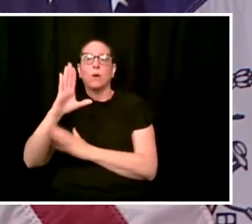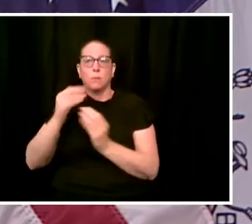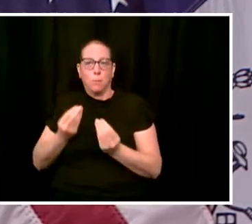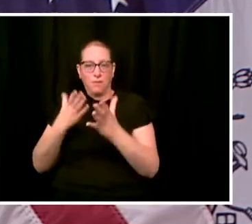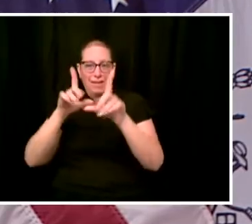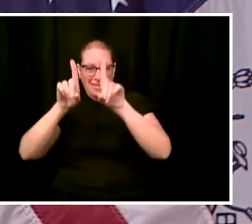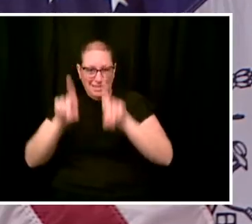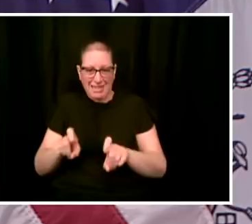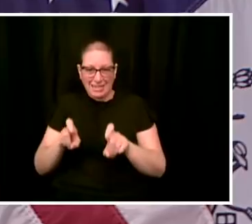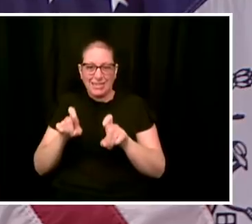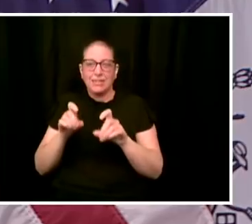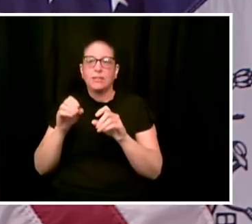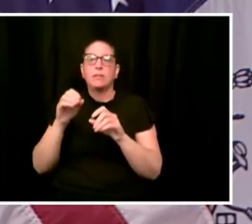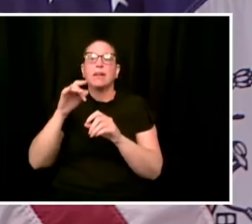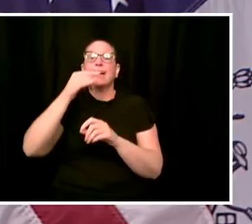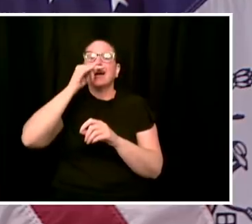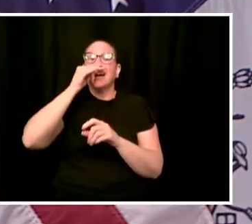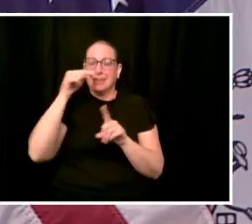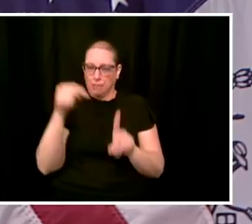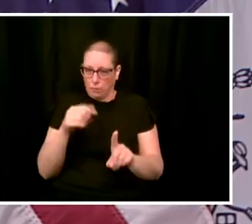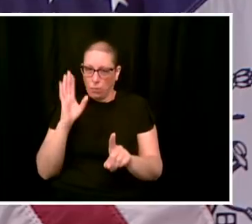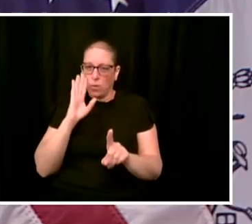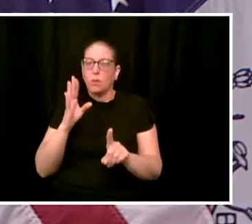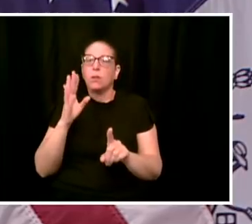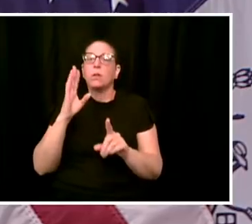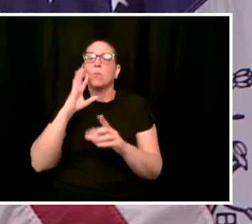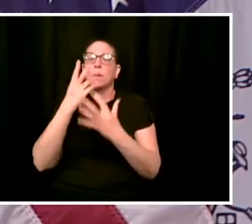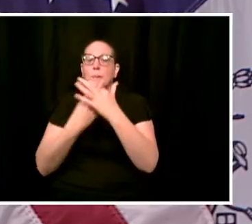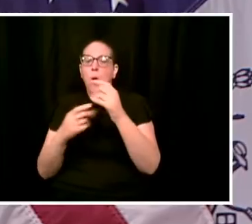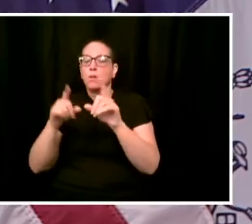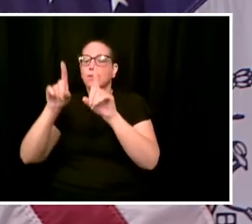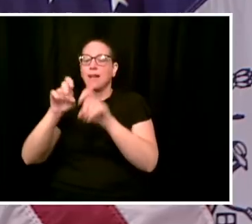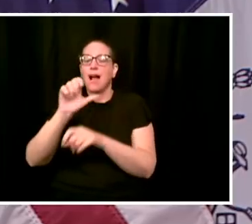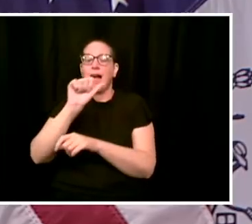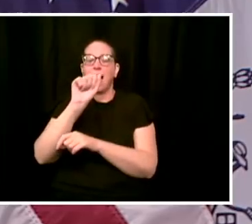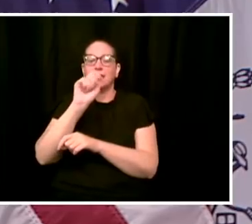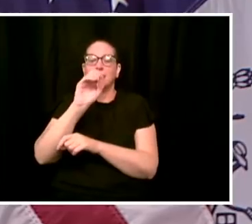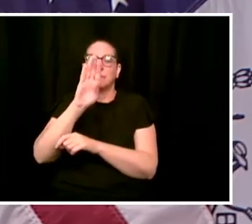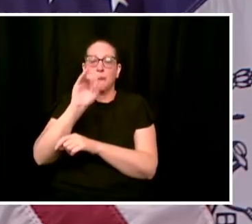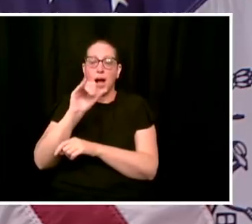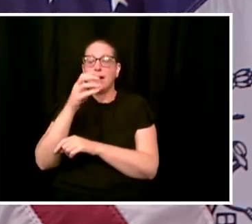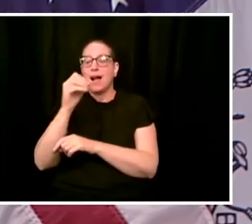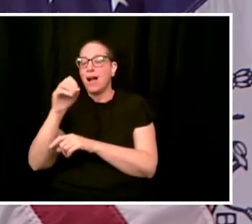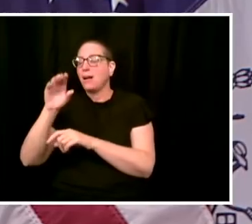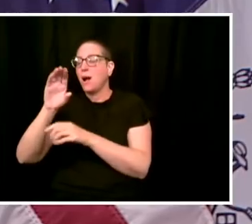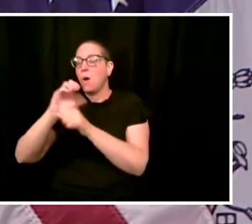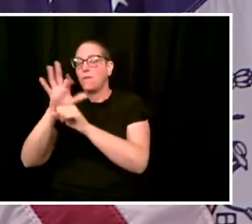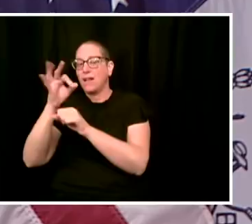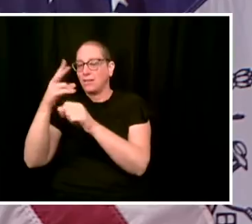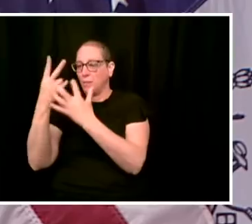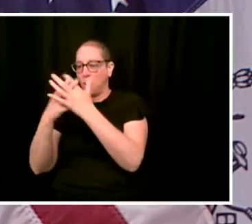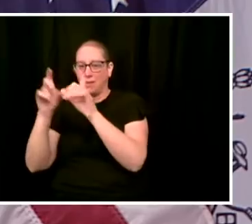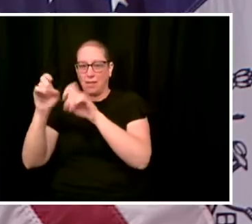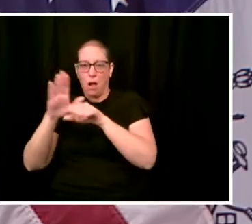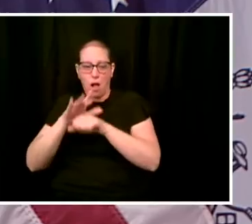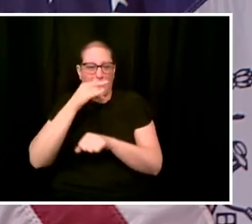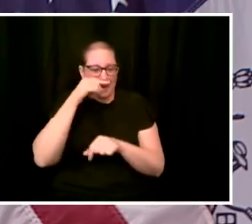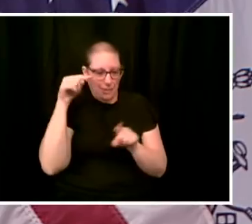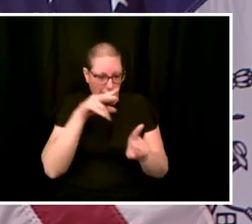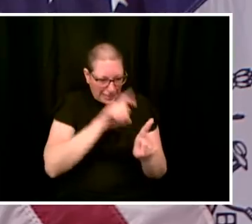THE HOSPITALS AND FACILITIES ARE NOW TESTING KIDS PROACTIVELY AS ONE OF THE MEASURES TO TAKE IN LIGHT OF WHAT